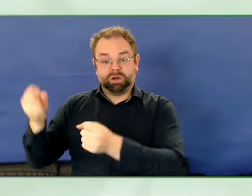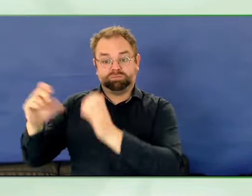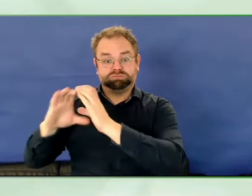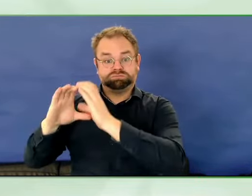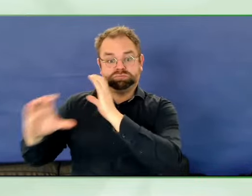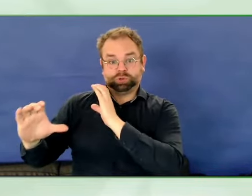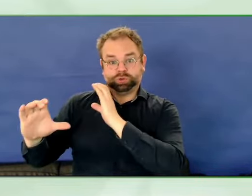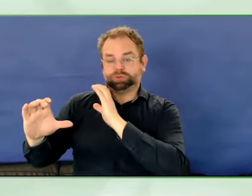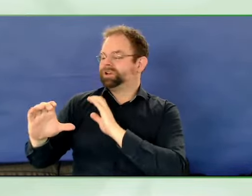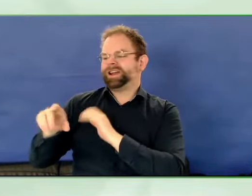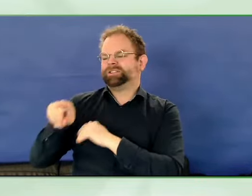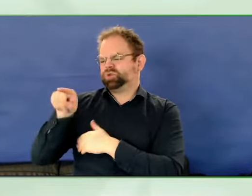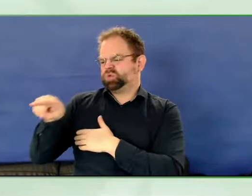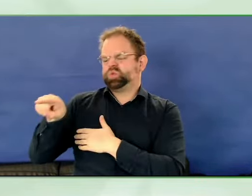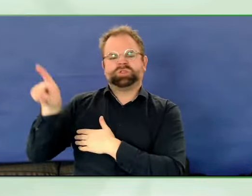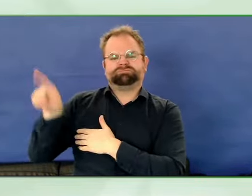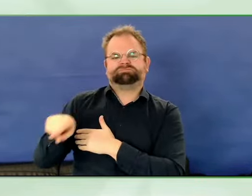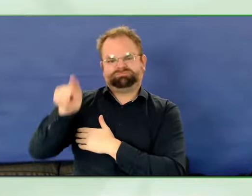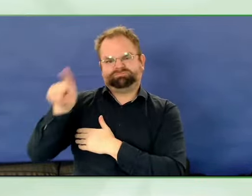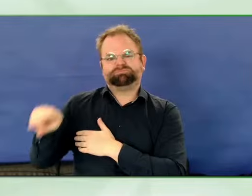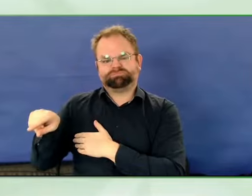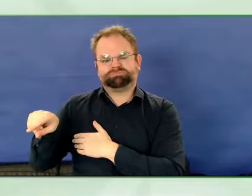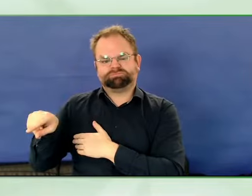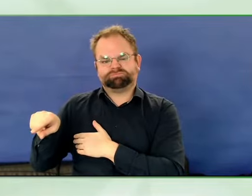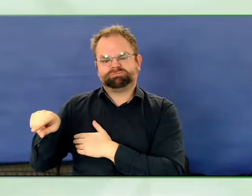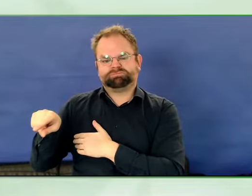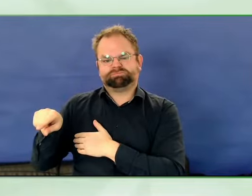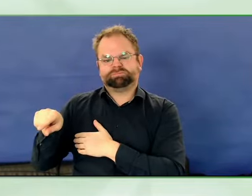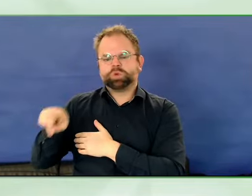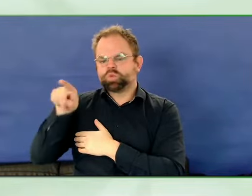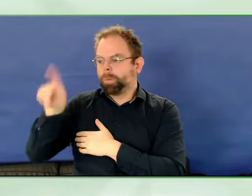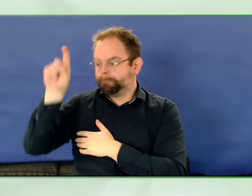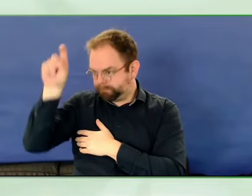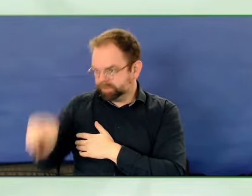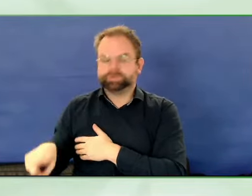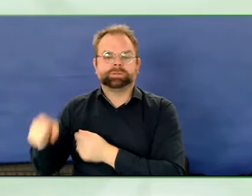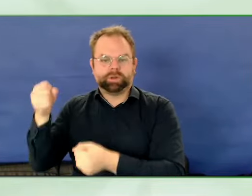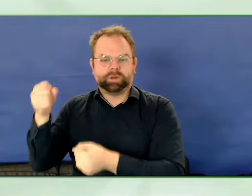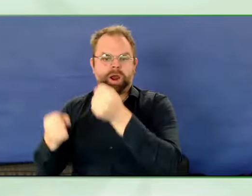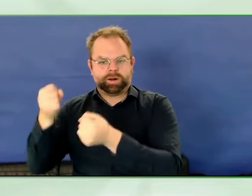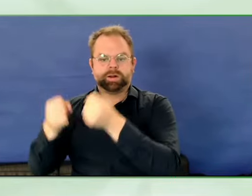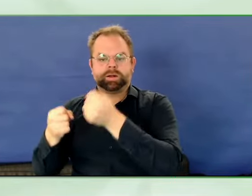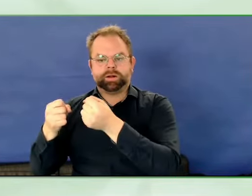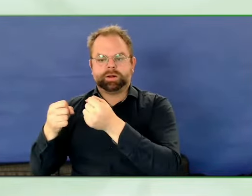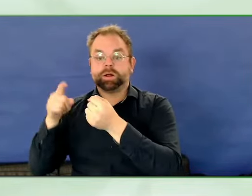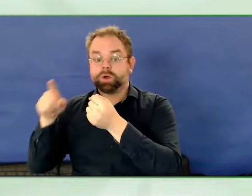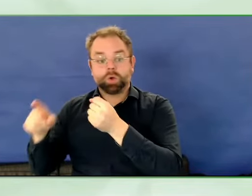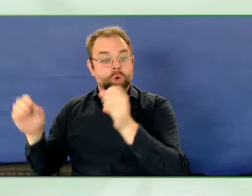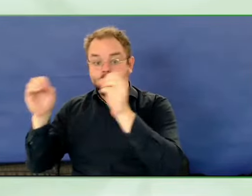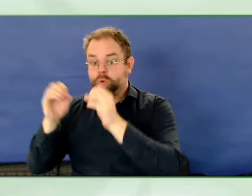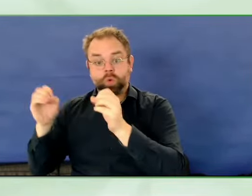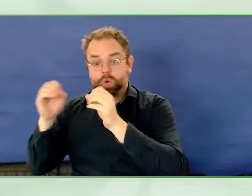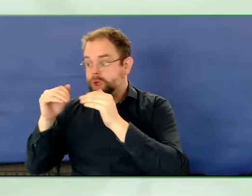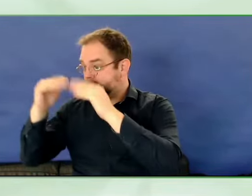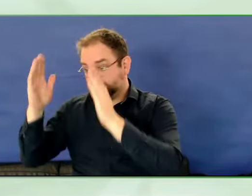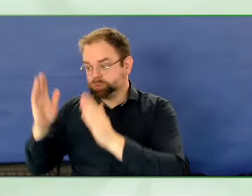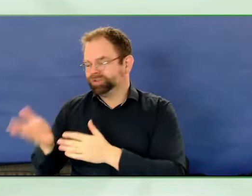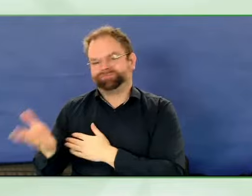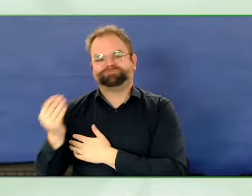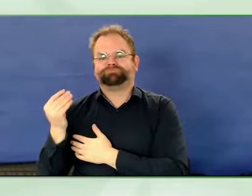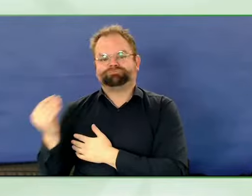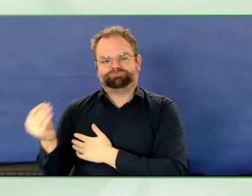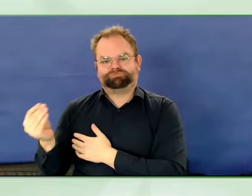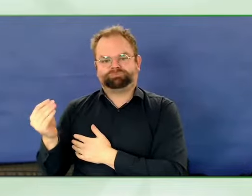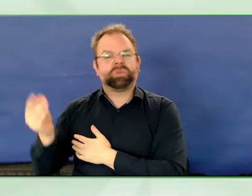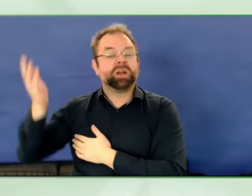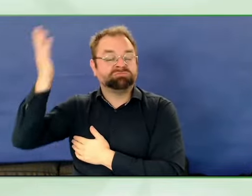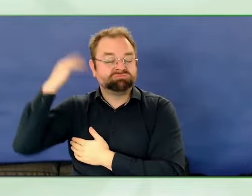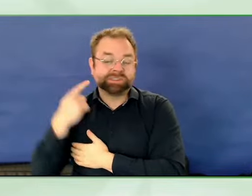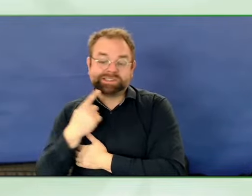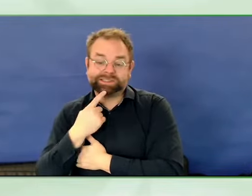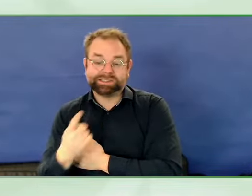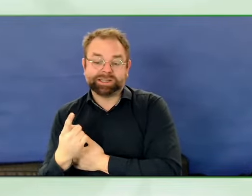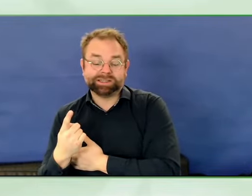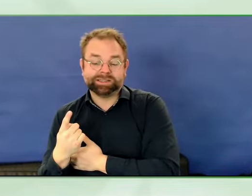I think what we have learned in the last few years is that you to be on